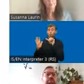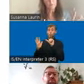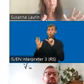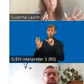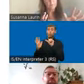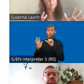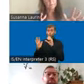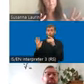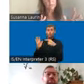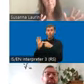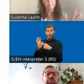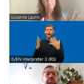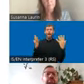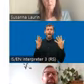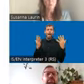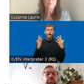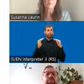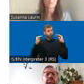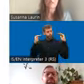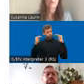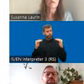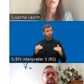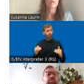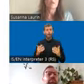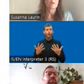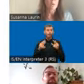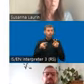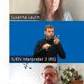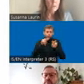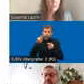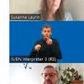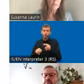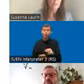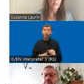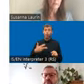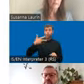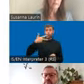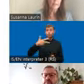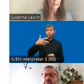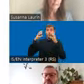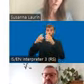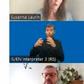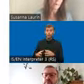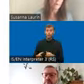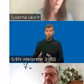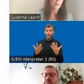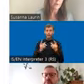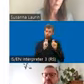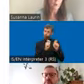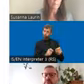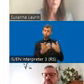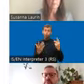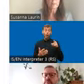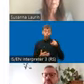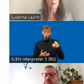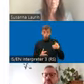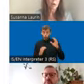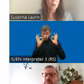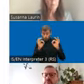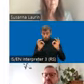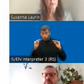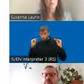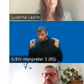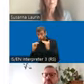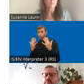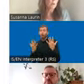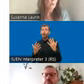in three groups, noncompliant is when than less half and partially compliant is when more